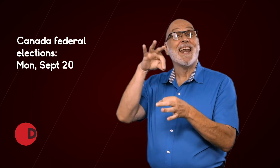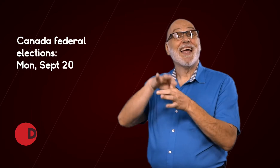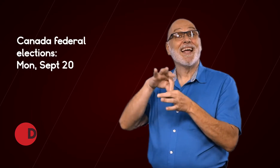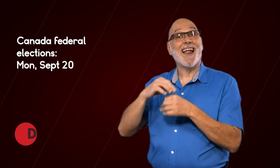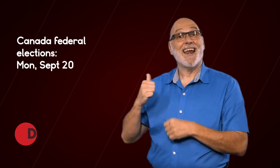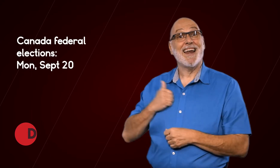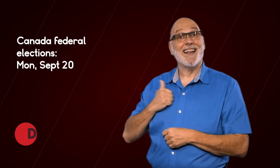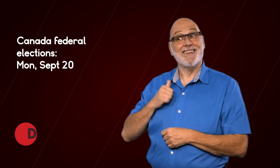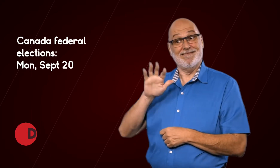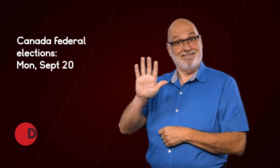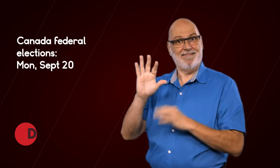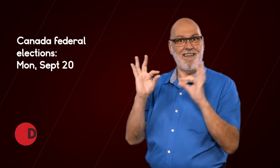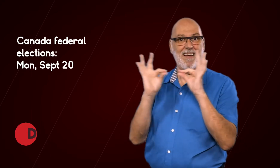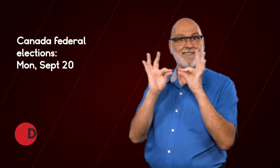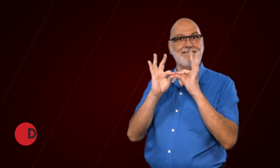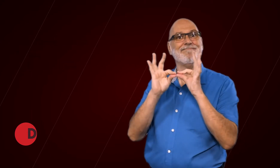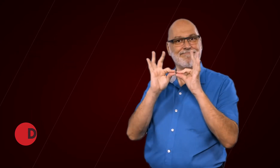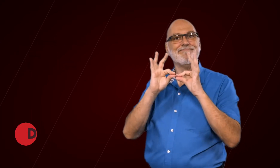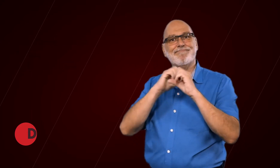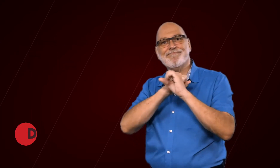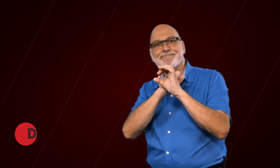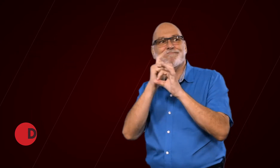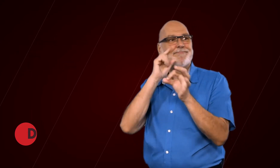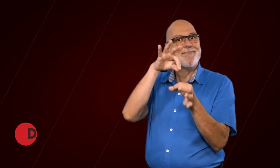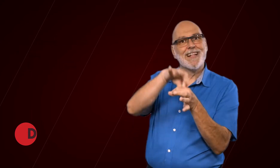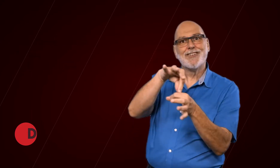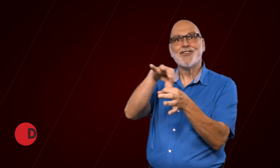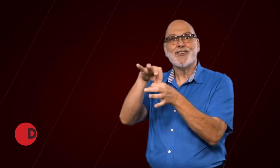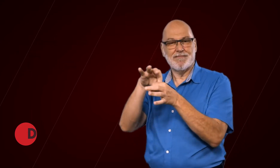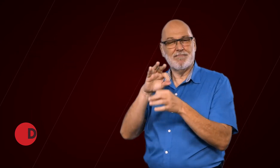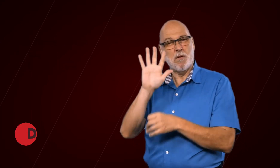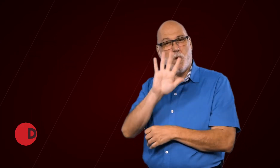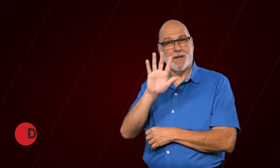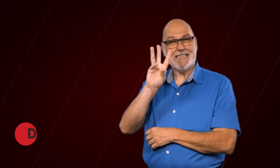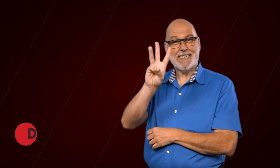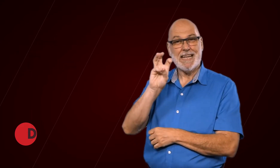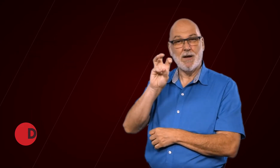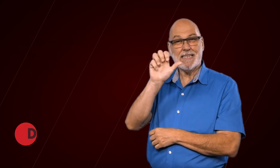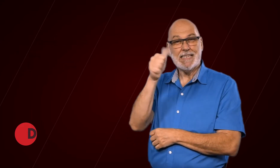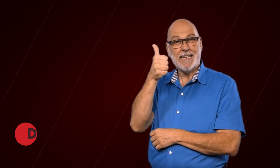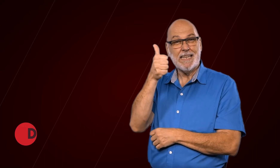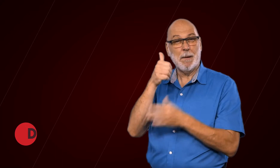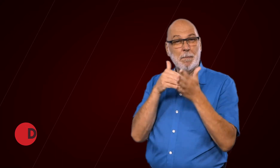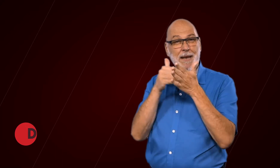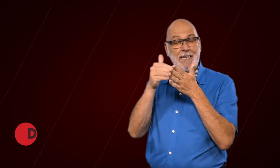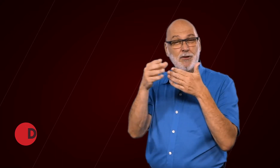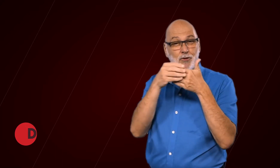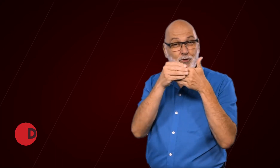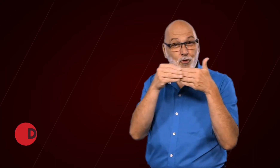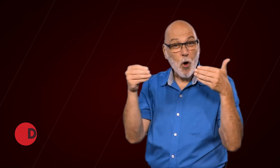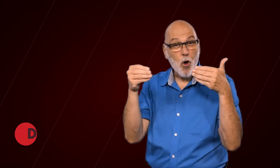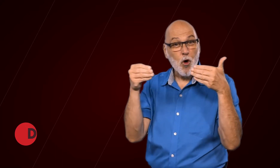Elections Canada estimates the election will cost $610 million -